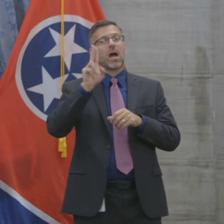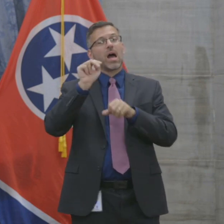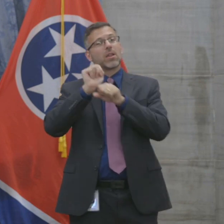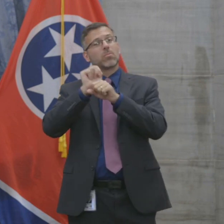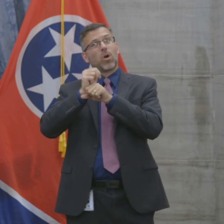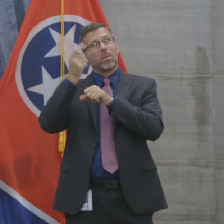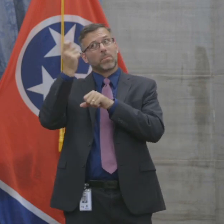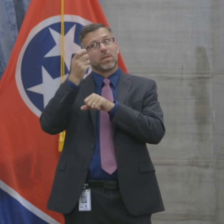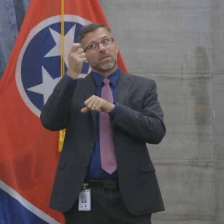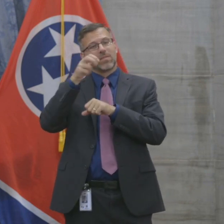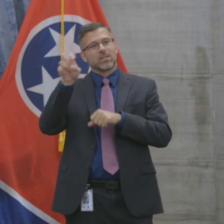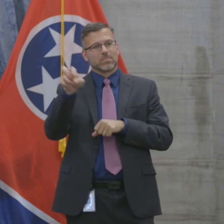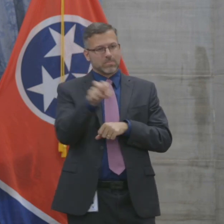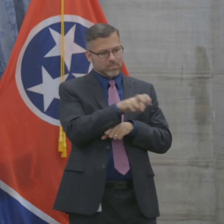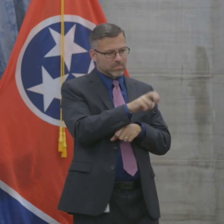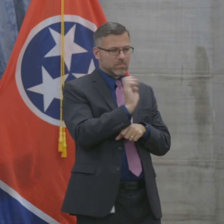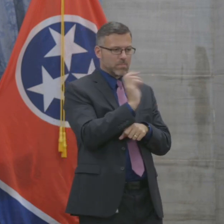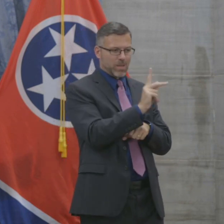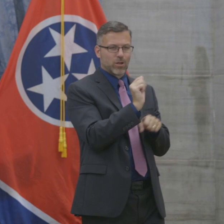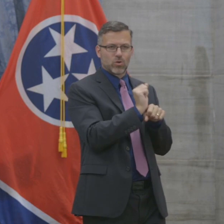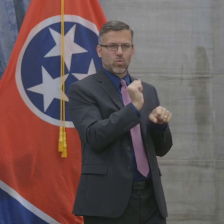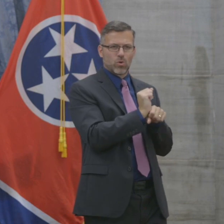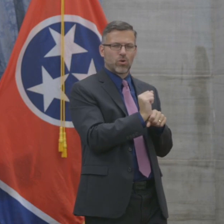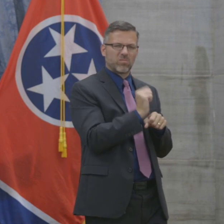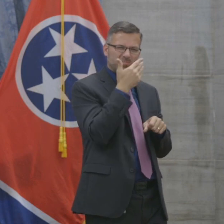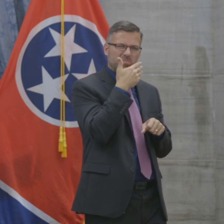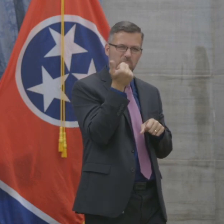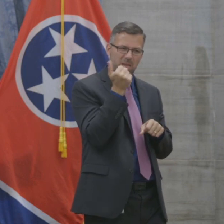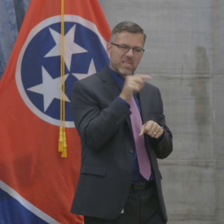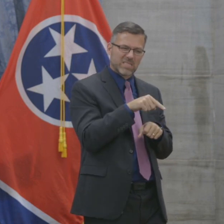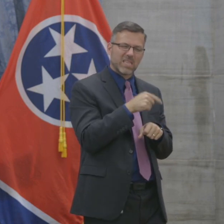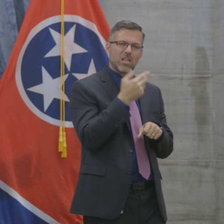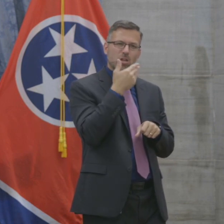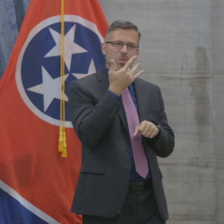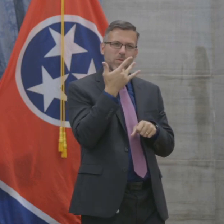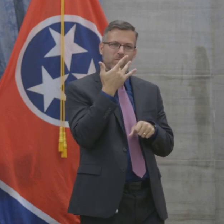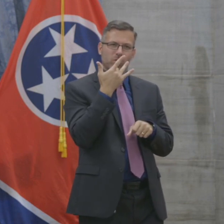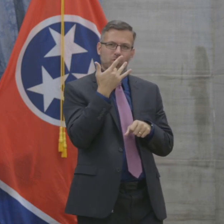the case in the program. And so that will again start happening